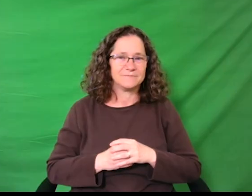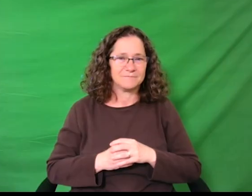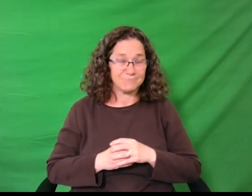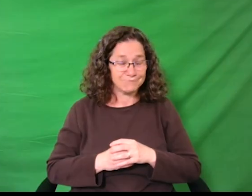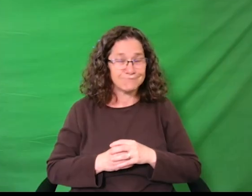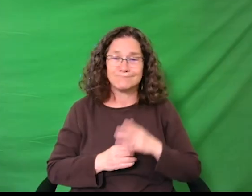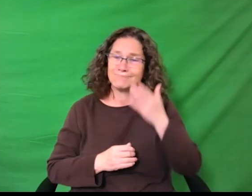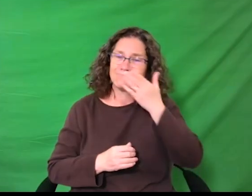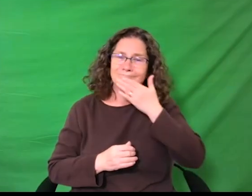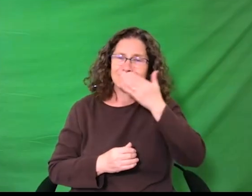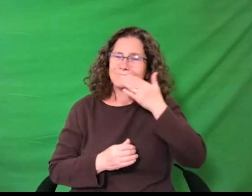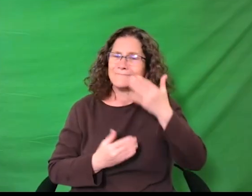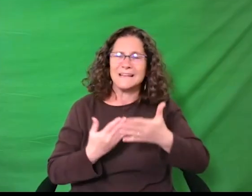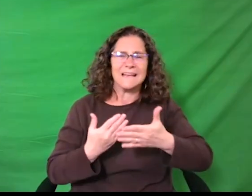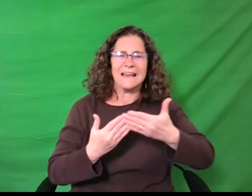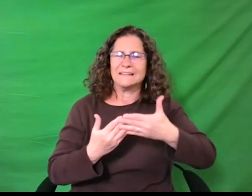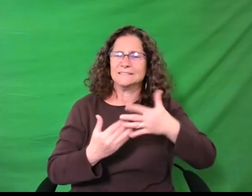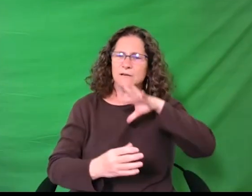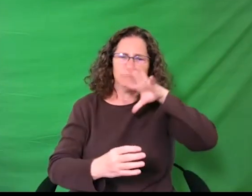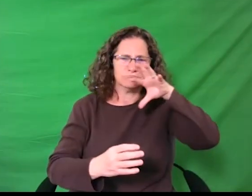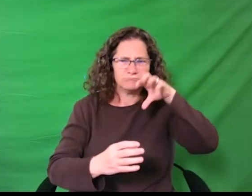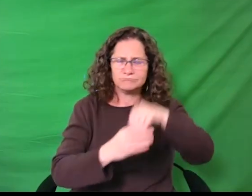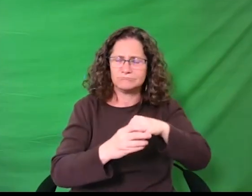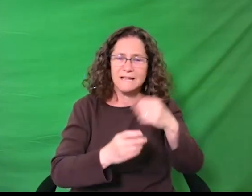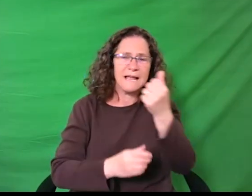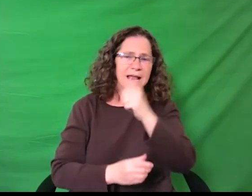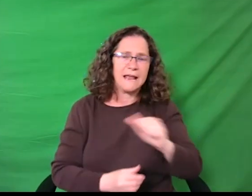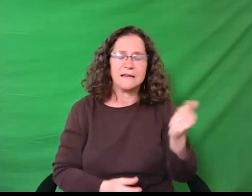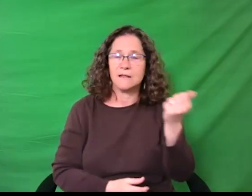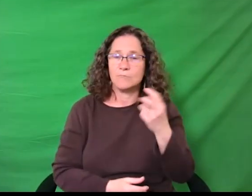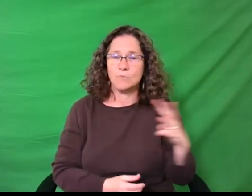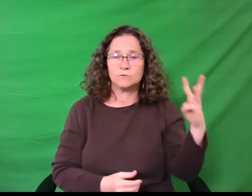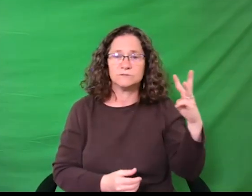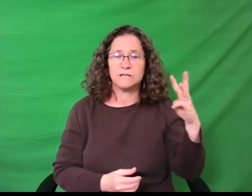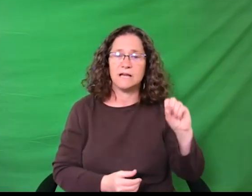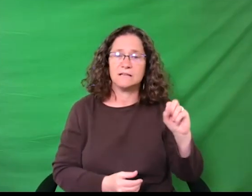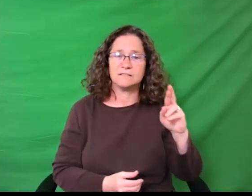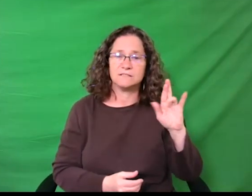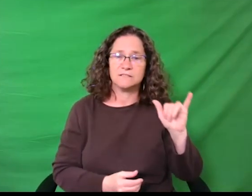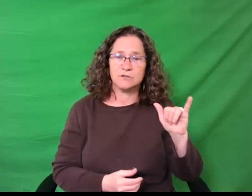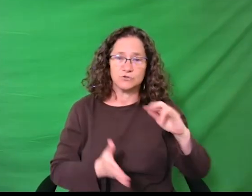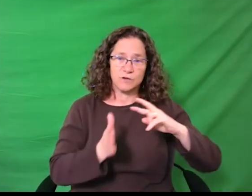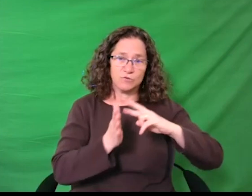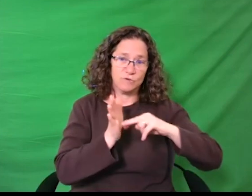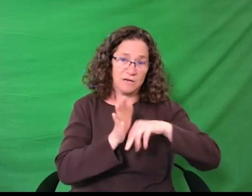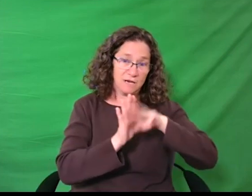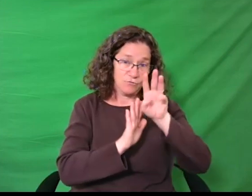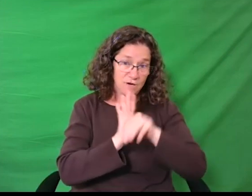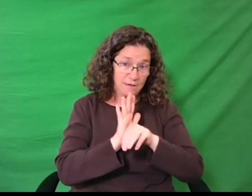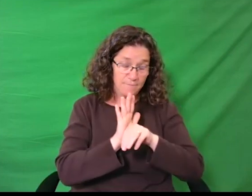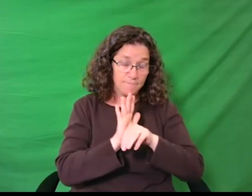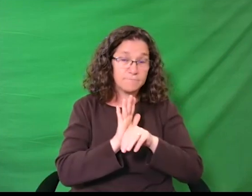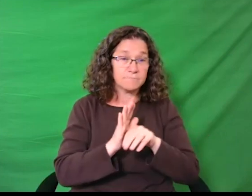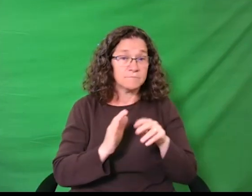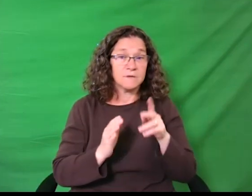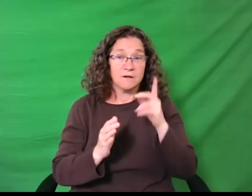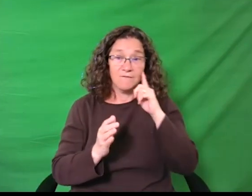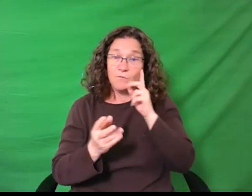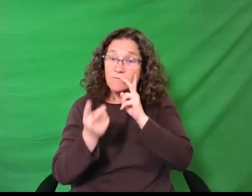cued speech into any sensory reading curriculum you're using. Using cuing for visual access to phoneme information